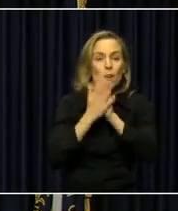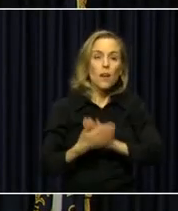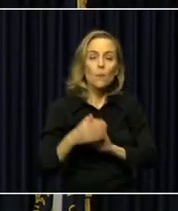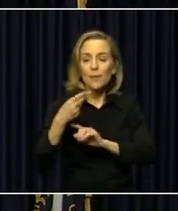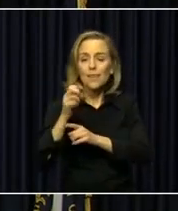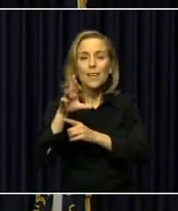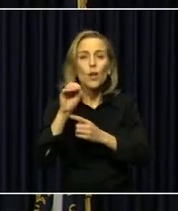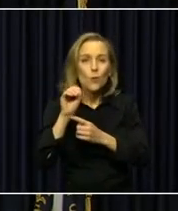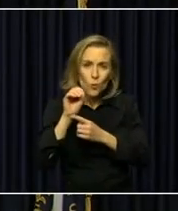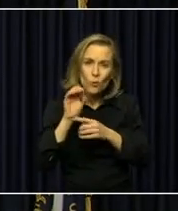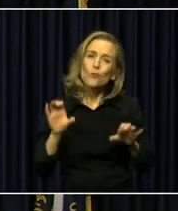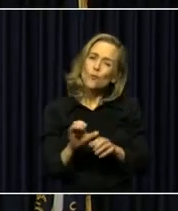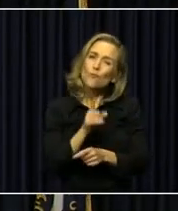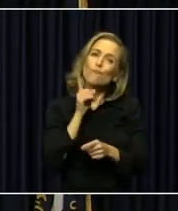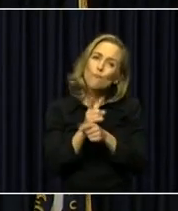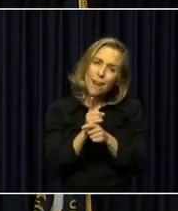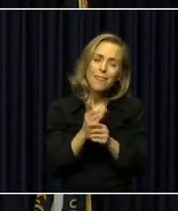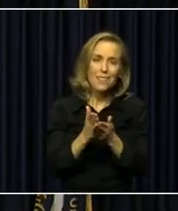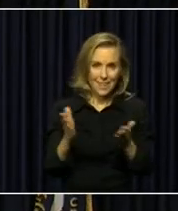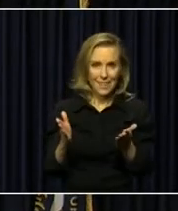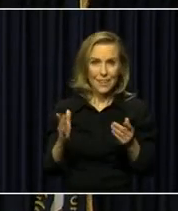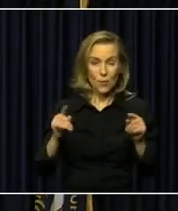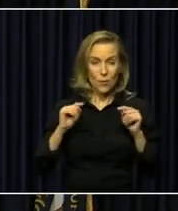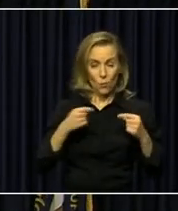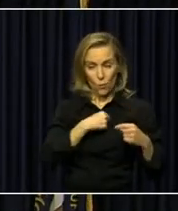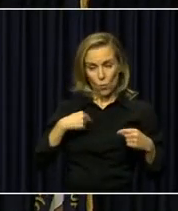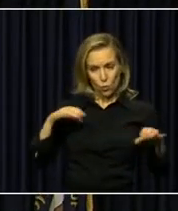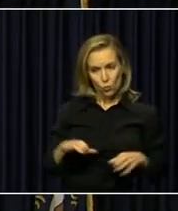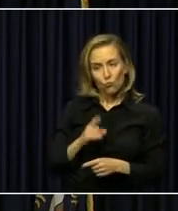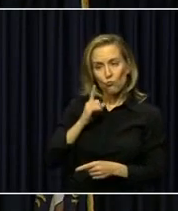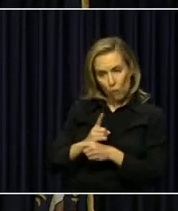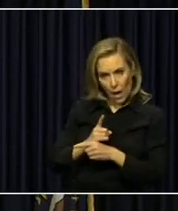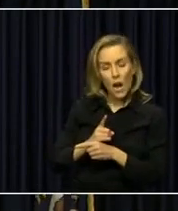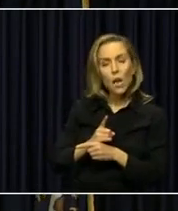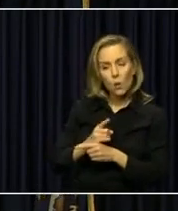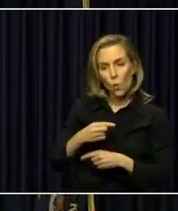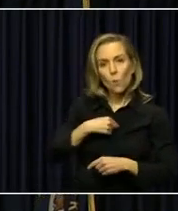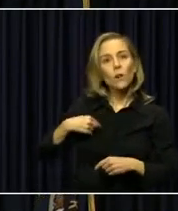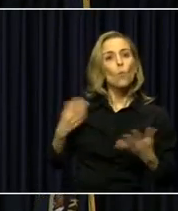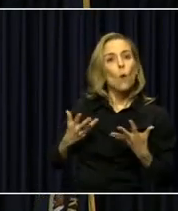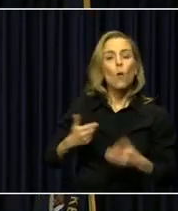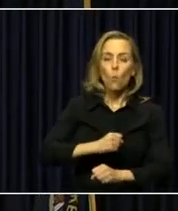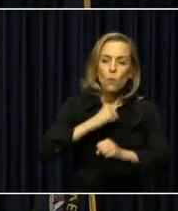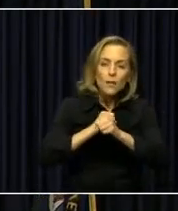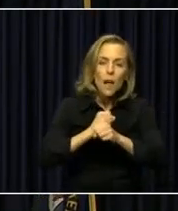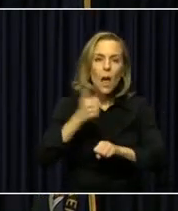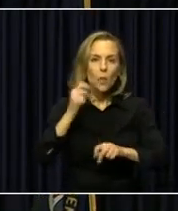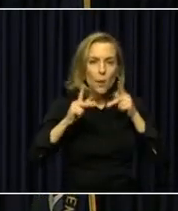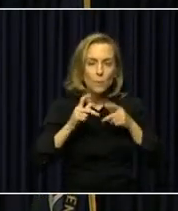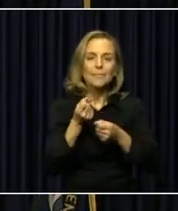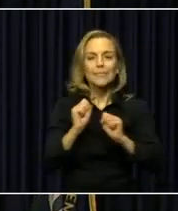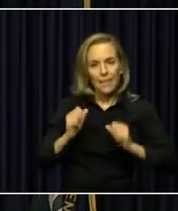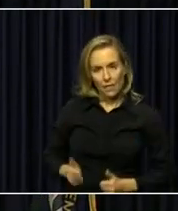THE CHALLENGE OF OUR TIMES IS JUST ABOUT MAKING SURE WE STAY HOME SO OTHER PEOPLE STAY SAFE, THEN THAT IS WHAT WE'VE GOT TO